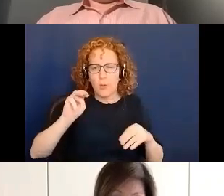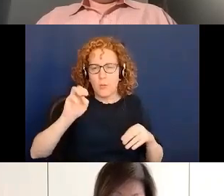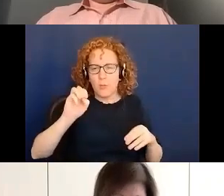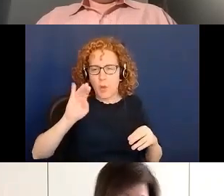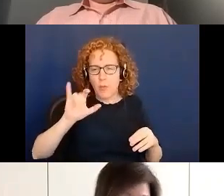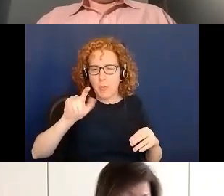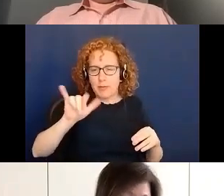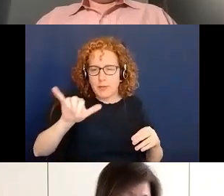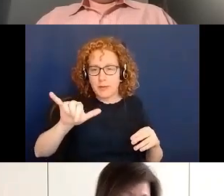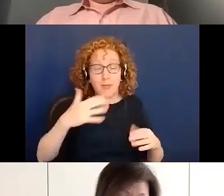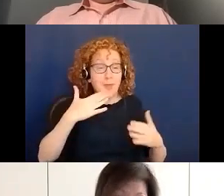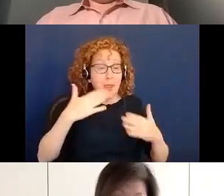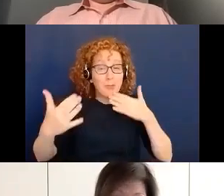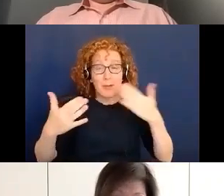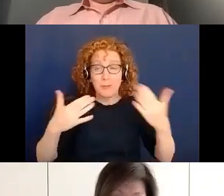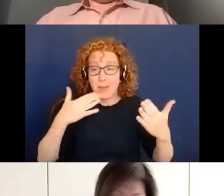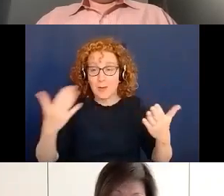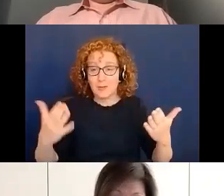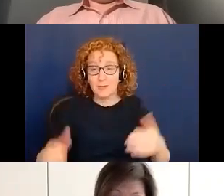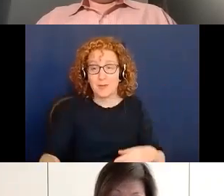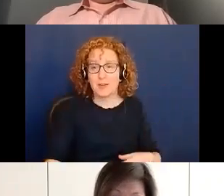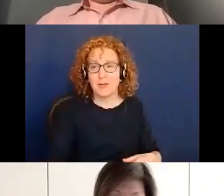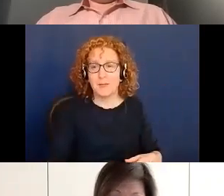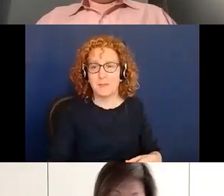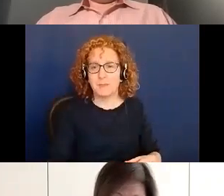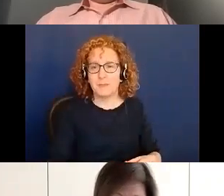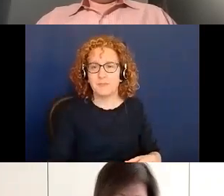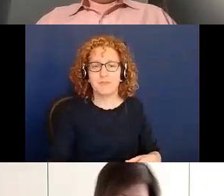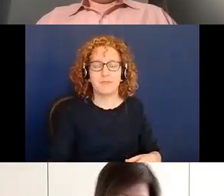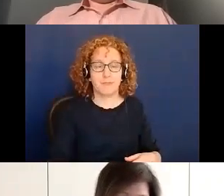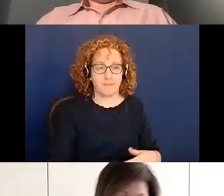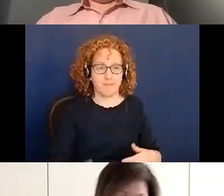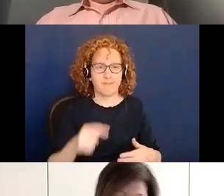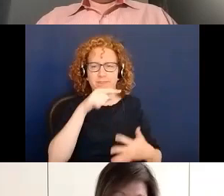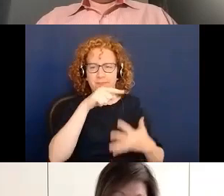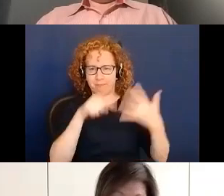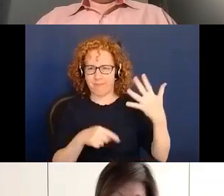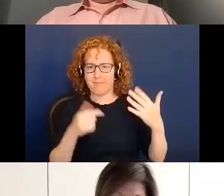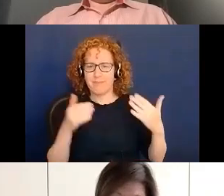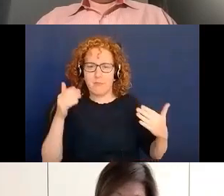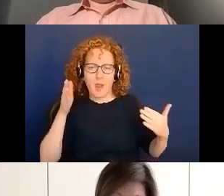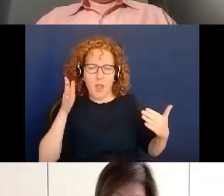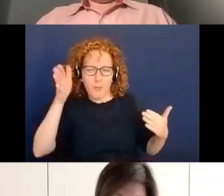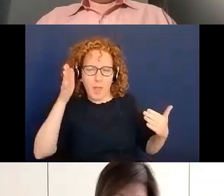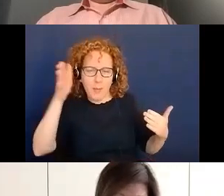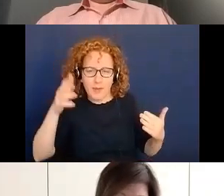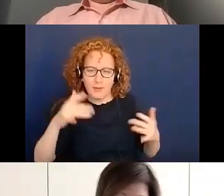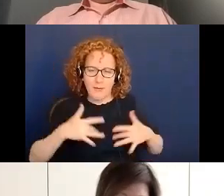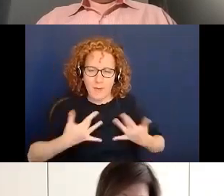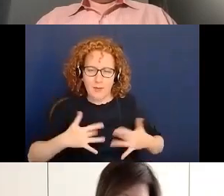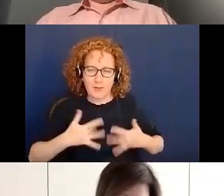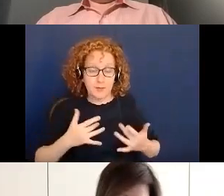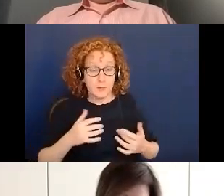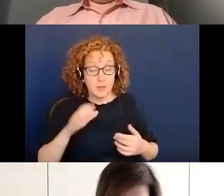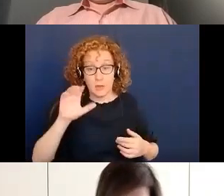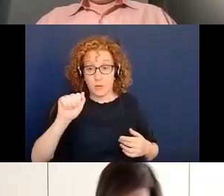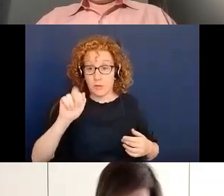you um here are some upcoming events as Caroline mentioned there will be a recording on our webpage